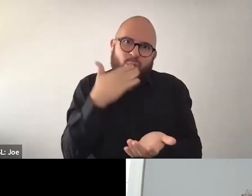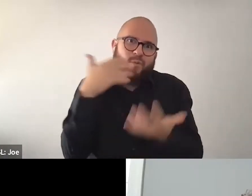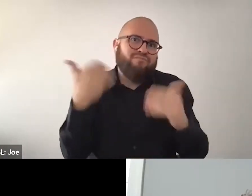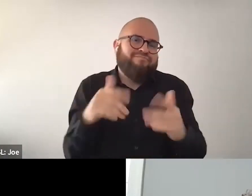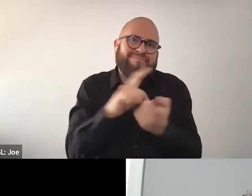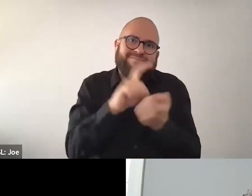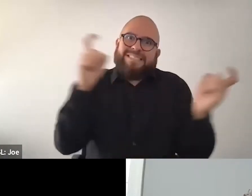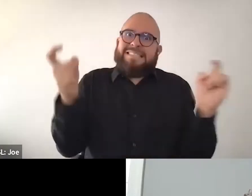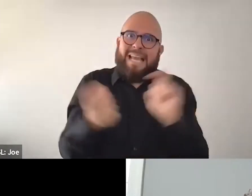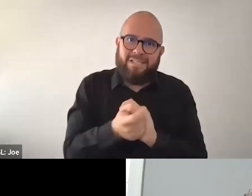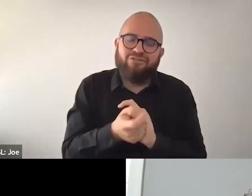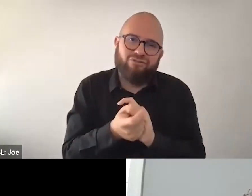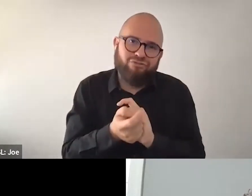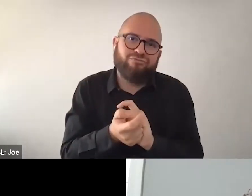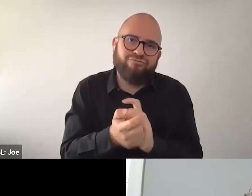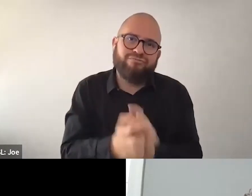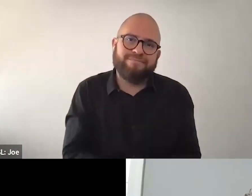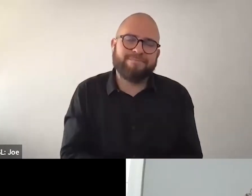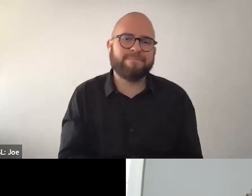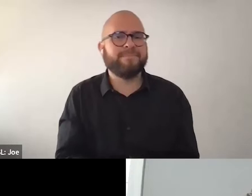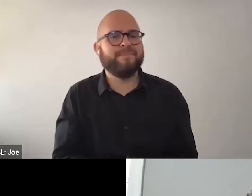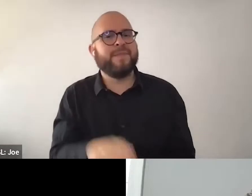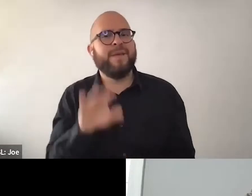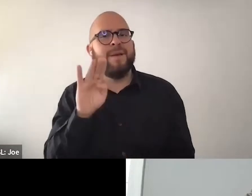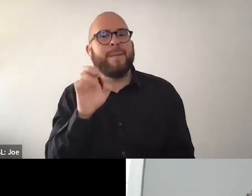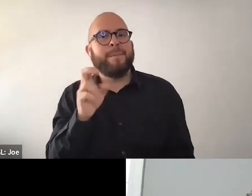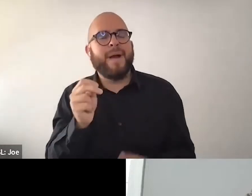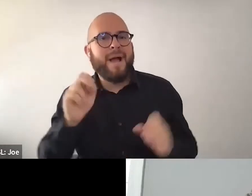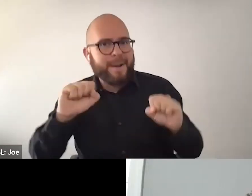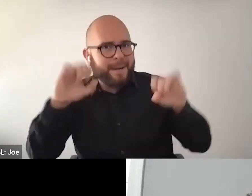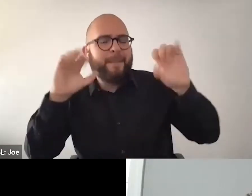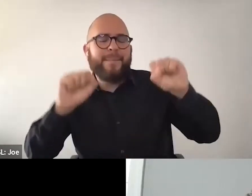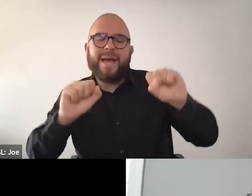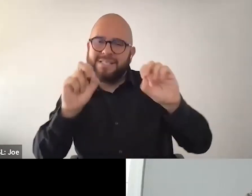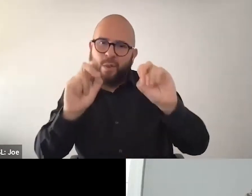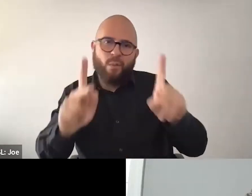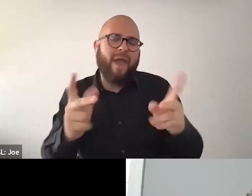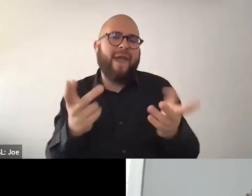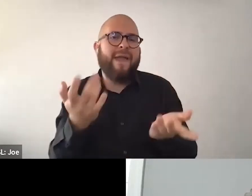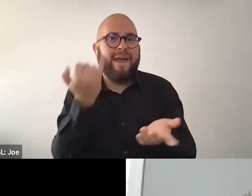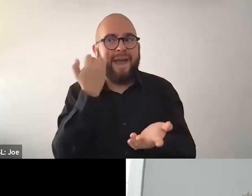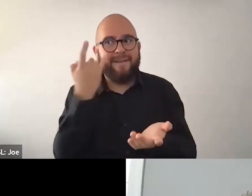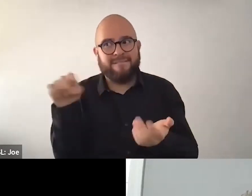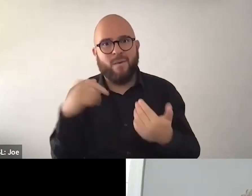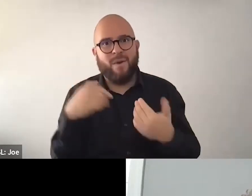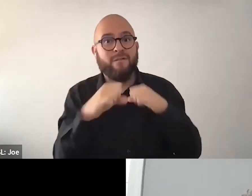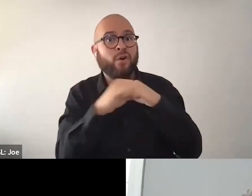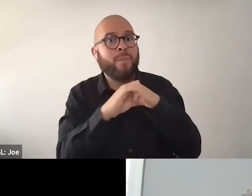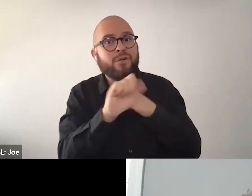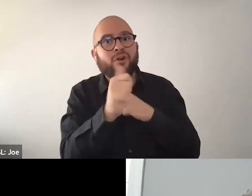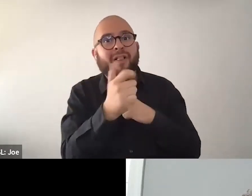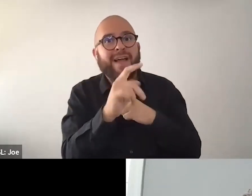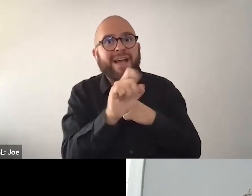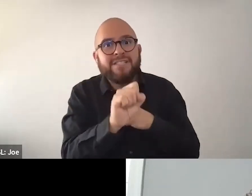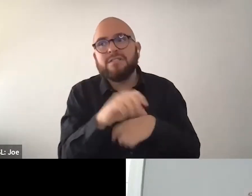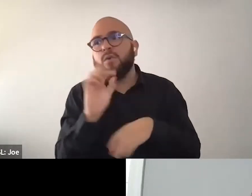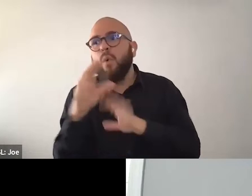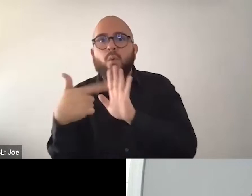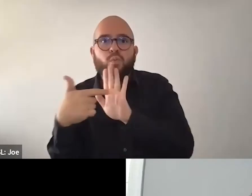And I assume if there are commercial agents or other reps or anybody else who have questions they can reach out as well.